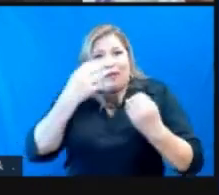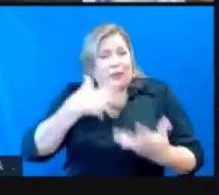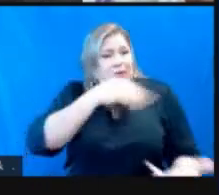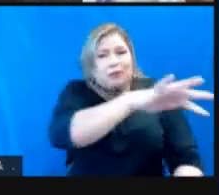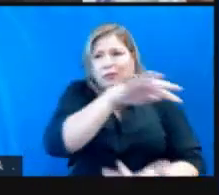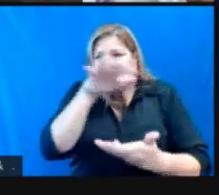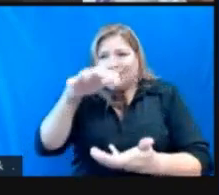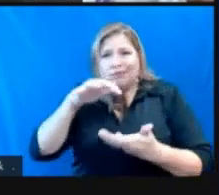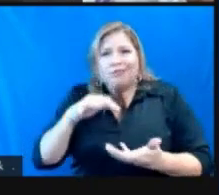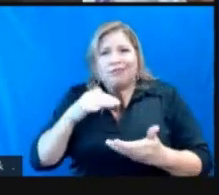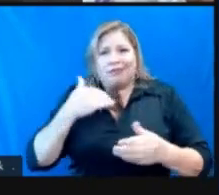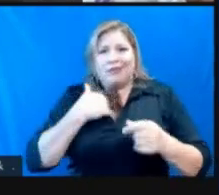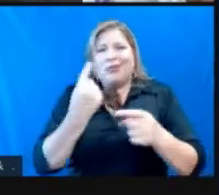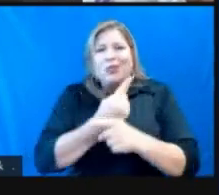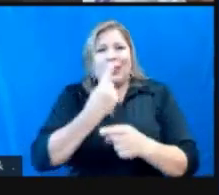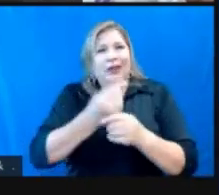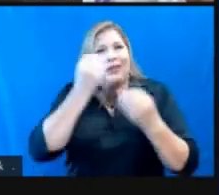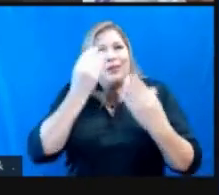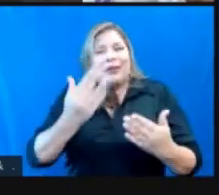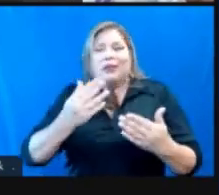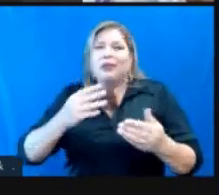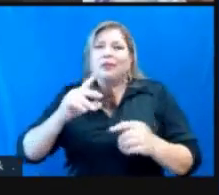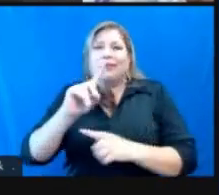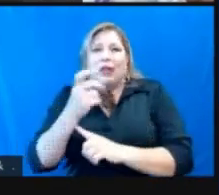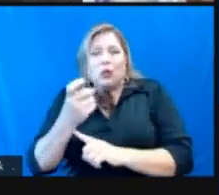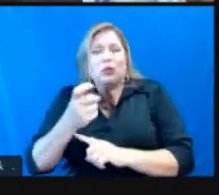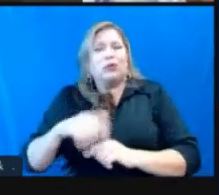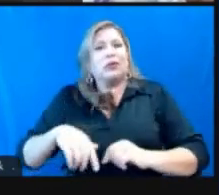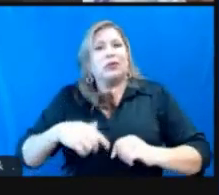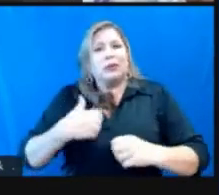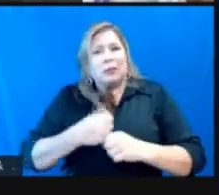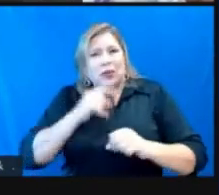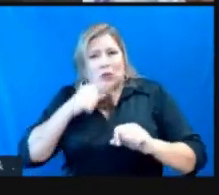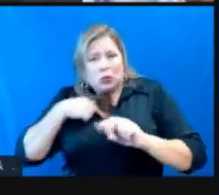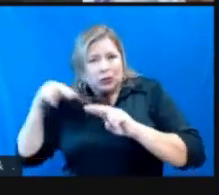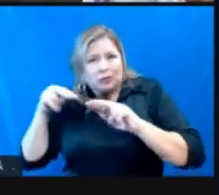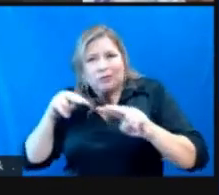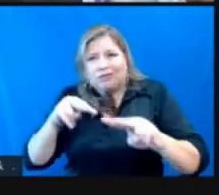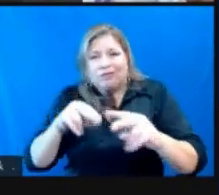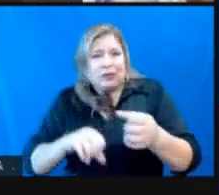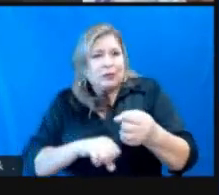disease and put our contact tracing and efforts around supporting isolation